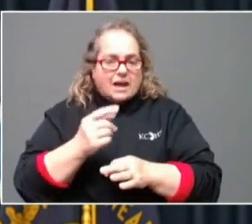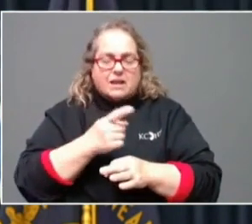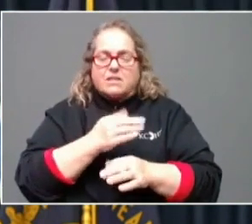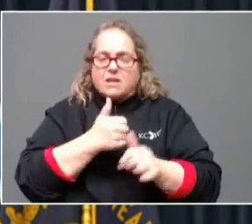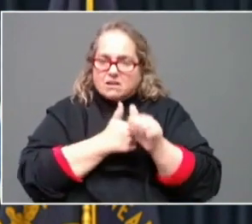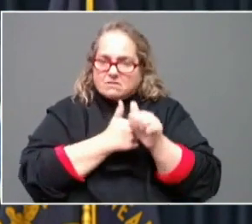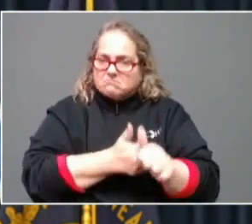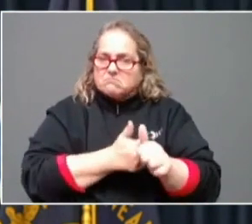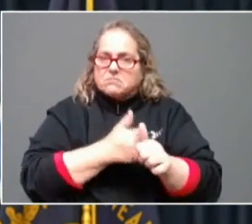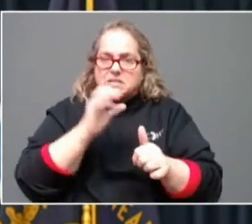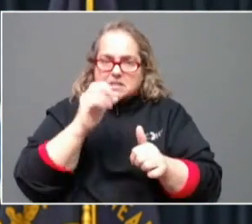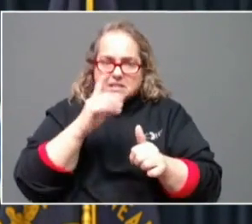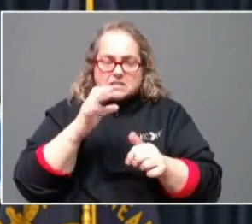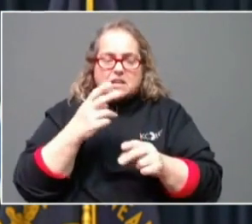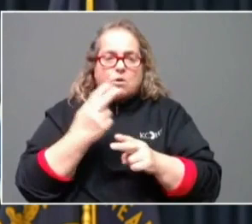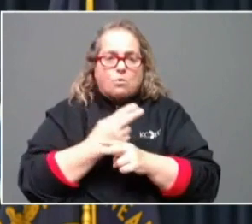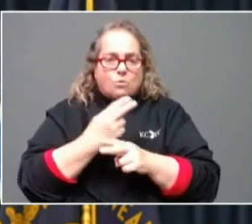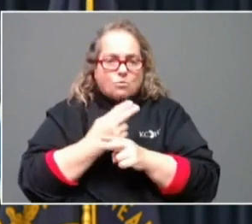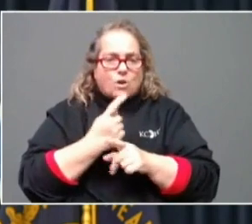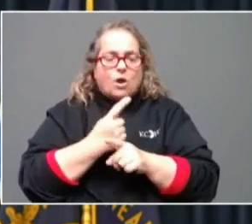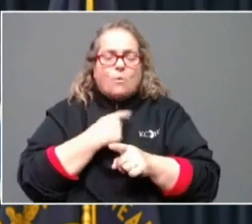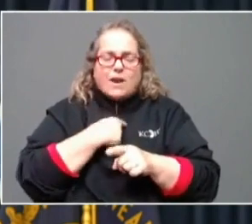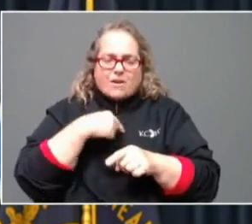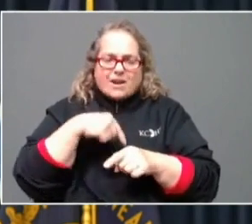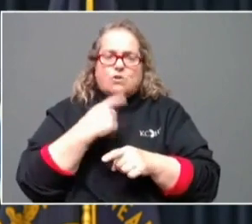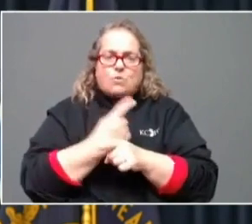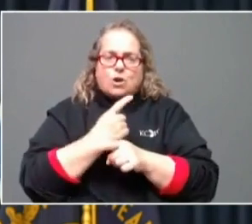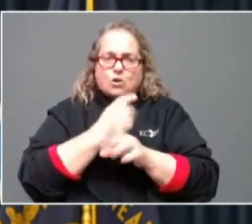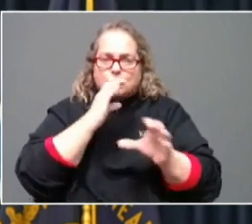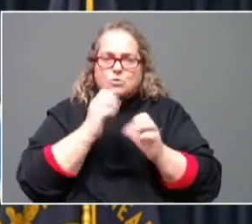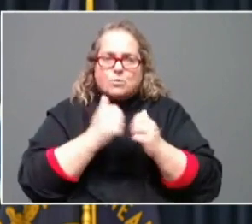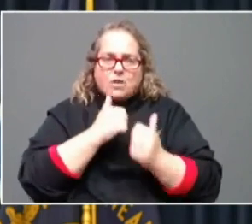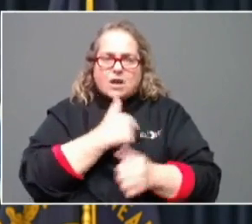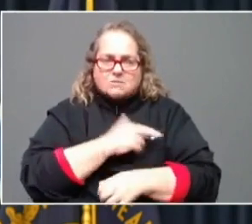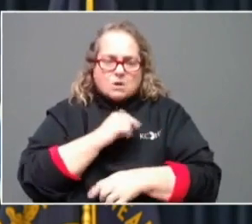hospitals. So it's undoubtedly much larger than just three facilities who